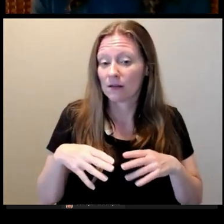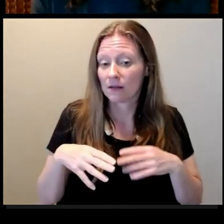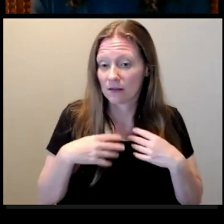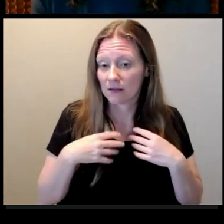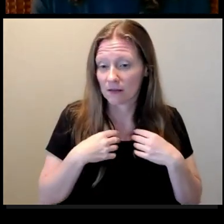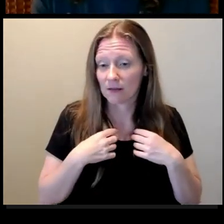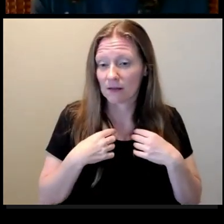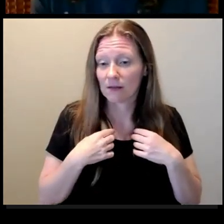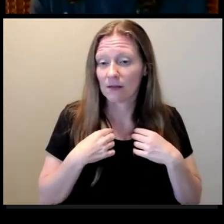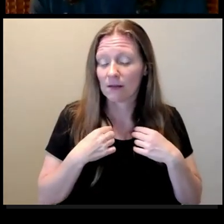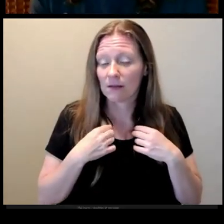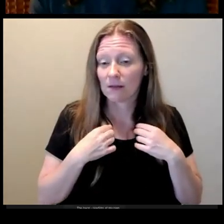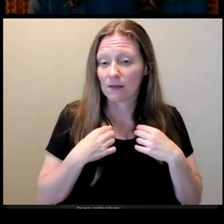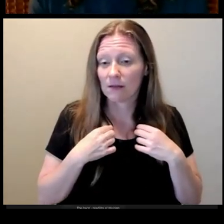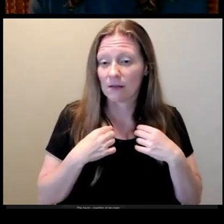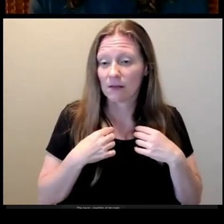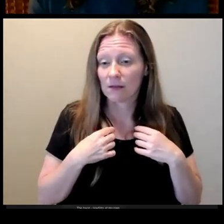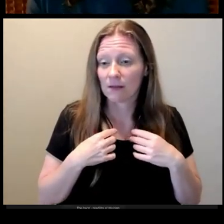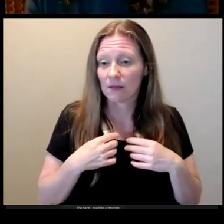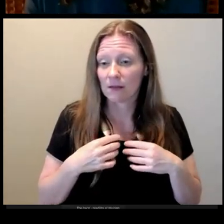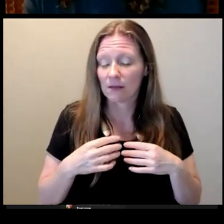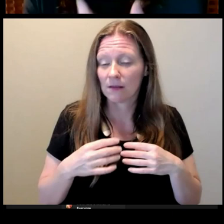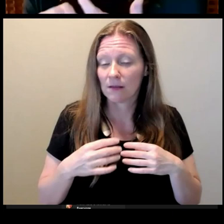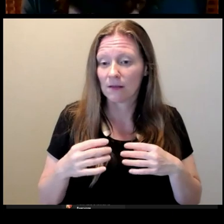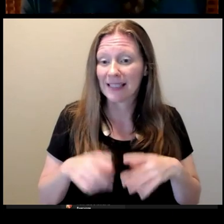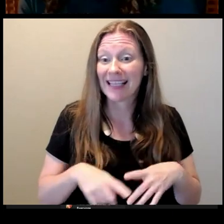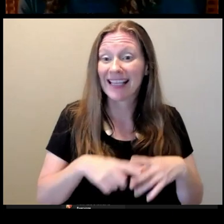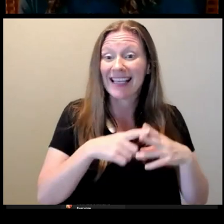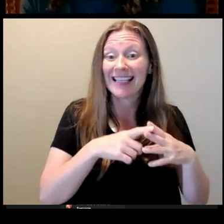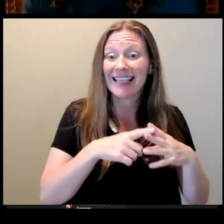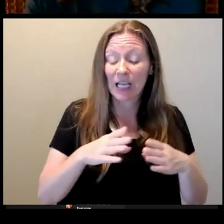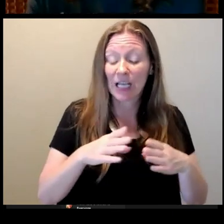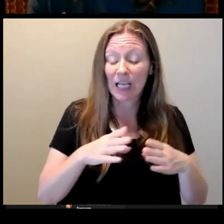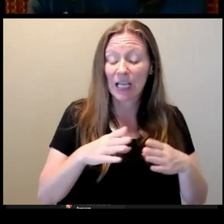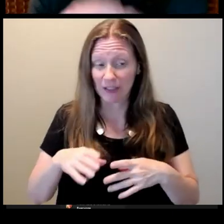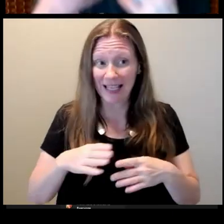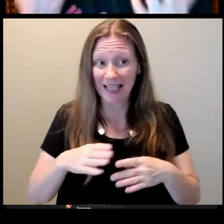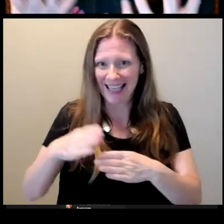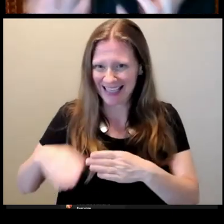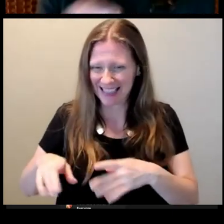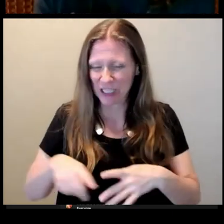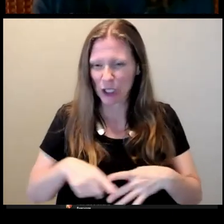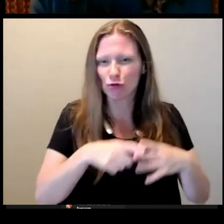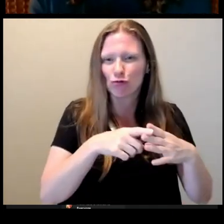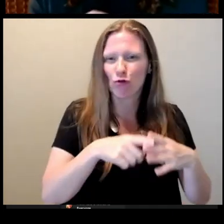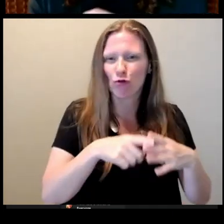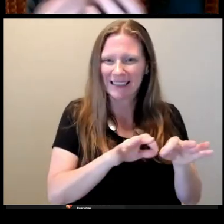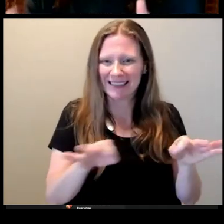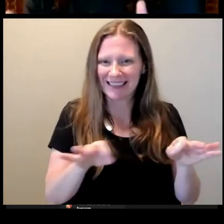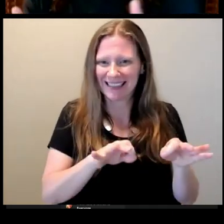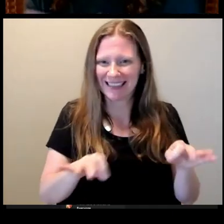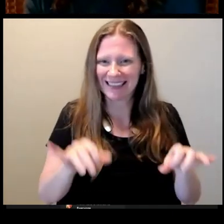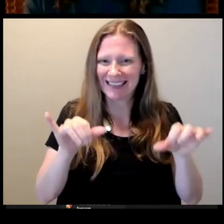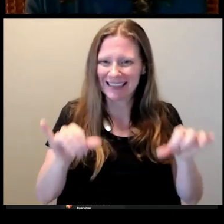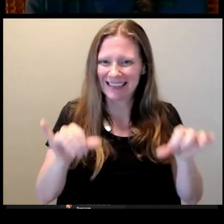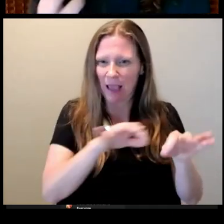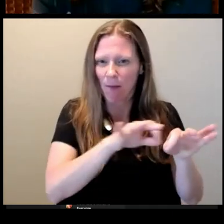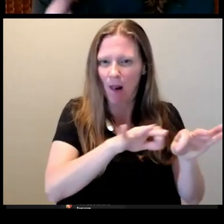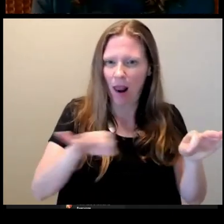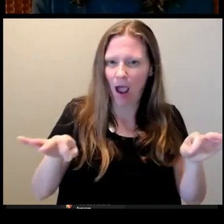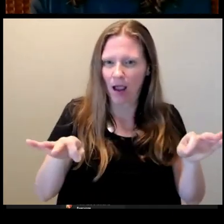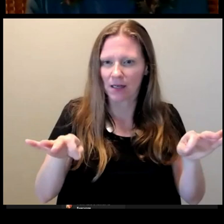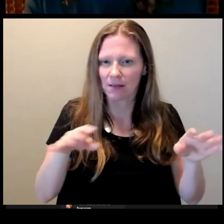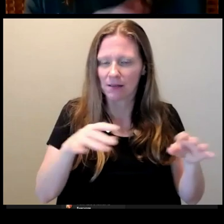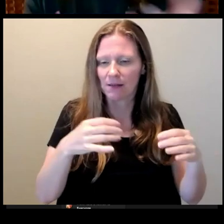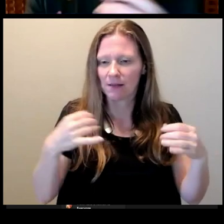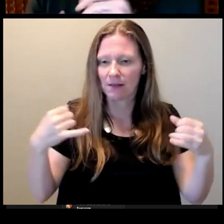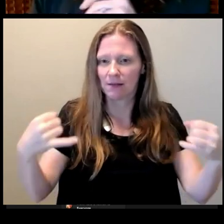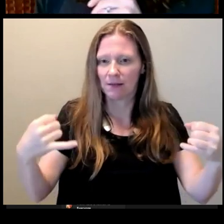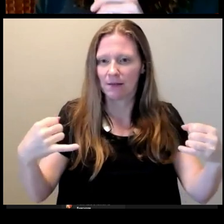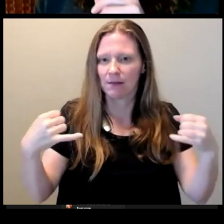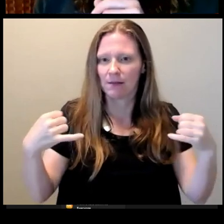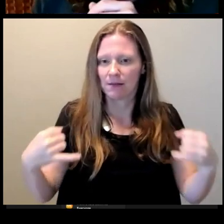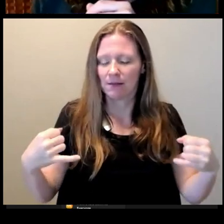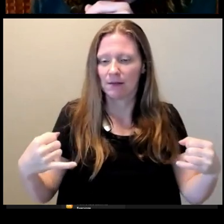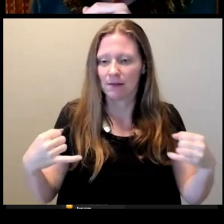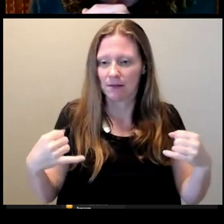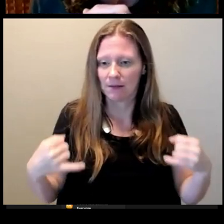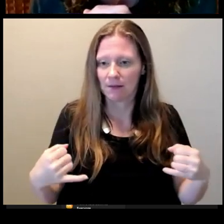The Captimized version fixed all of these, plus put sound on its own line.